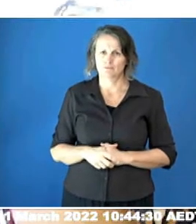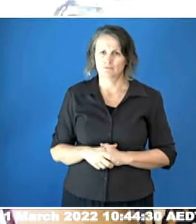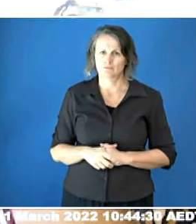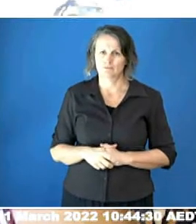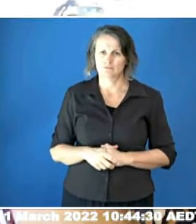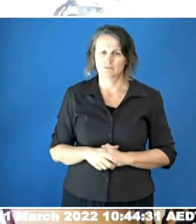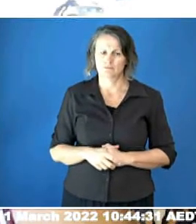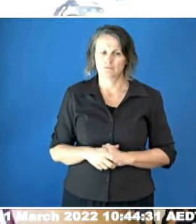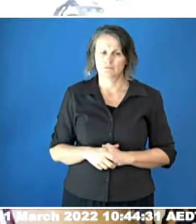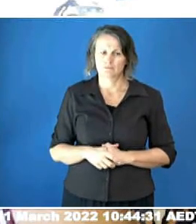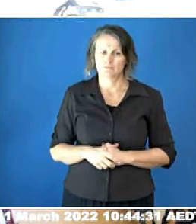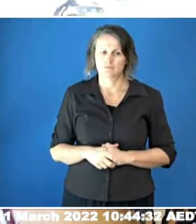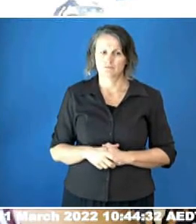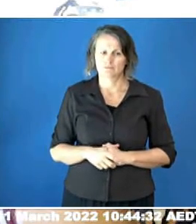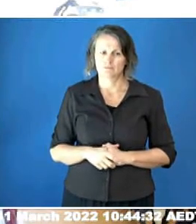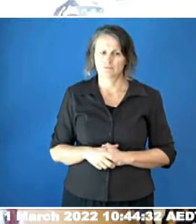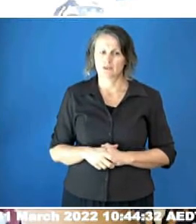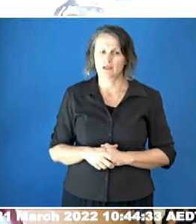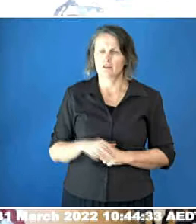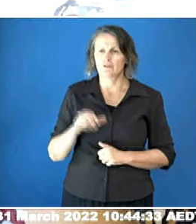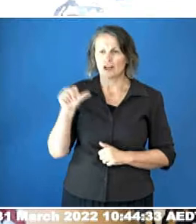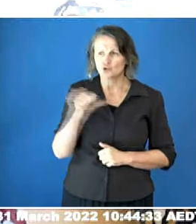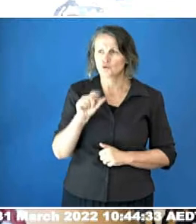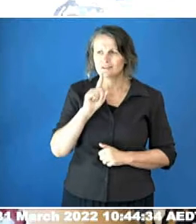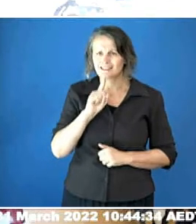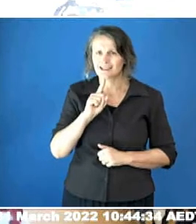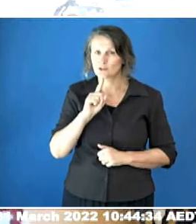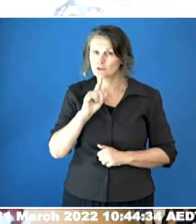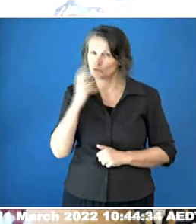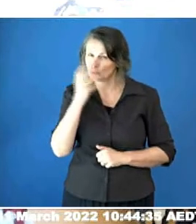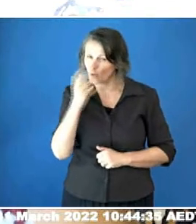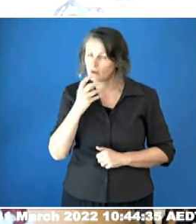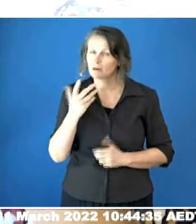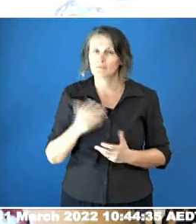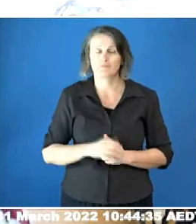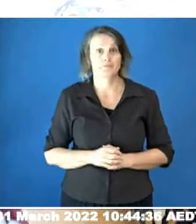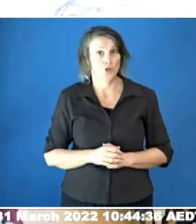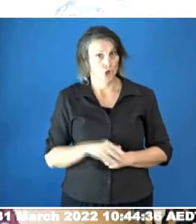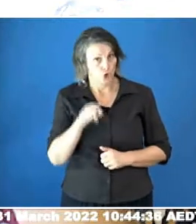And do you think the police didn't take you seriously because you